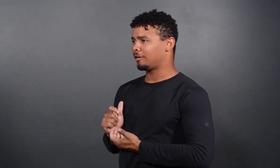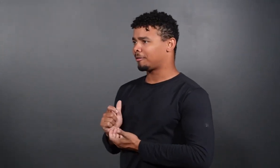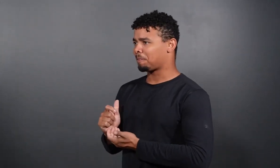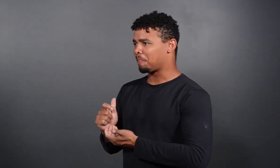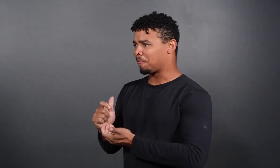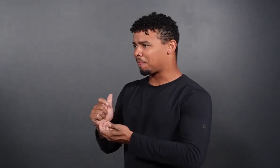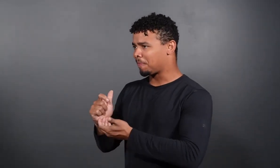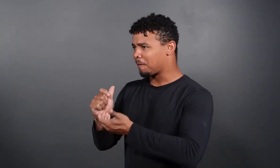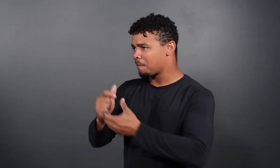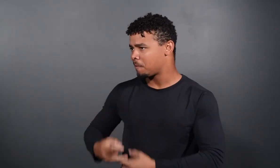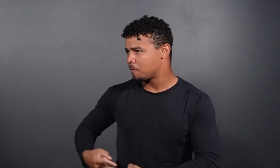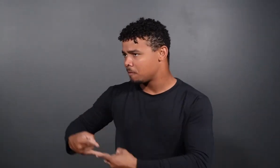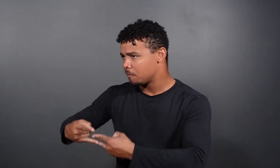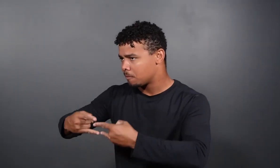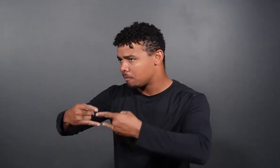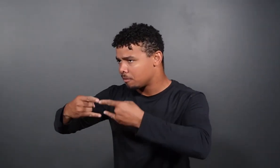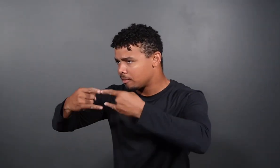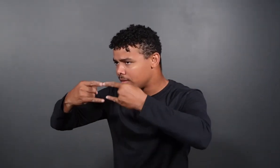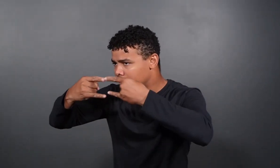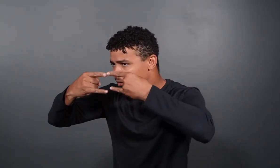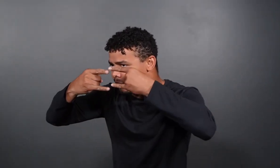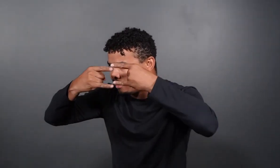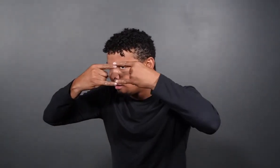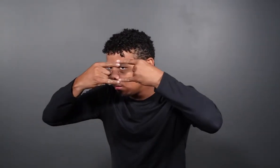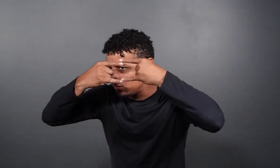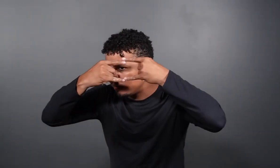he raises the camera peering through the viewfinder